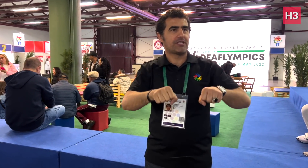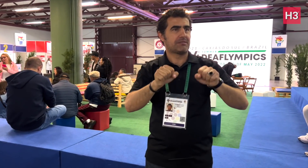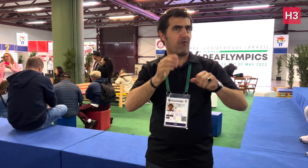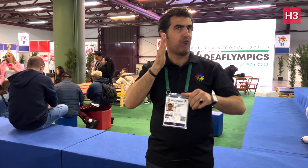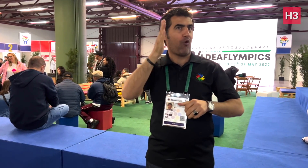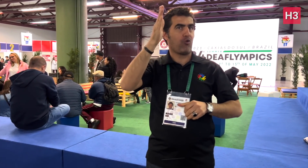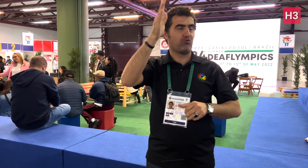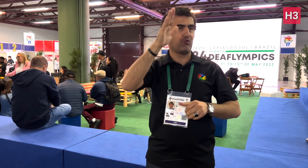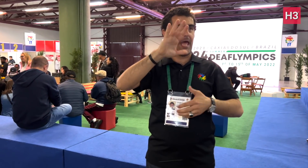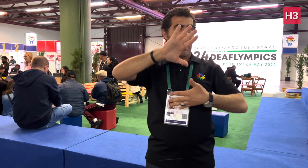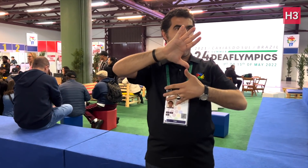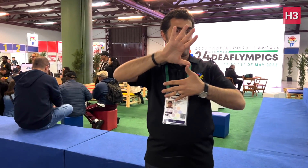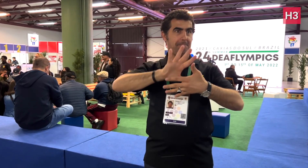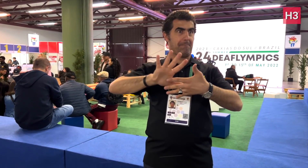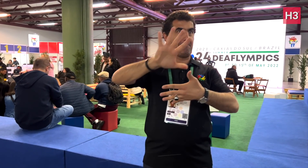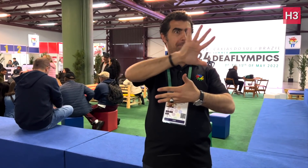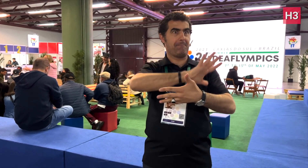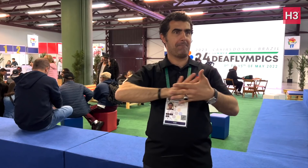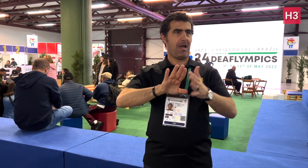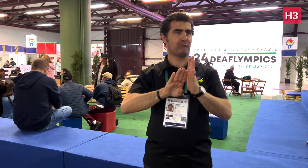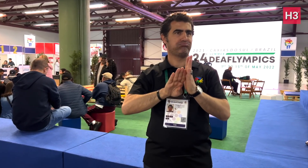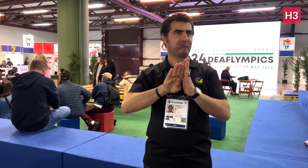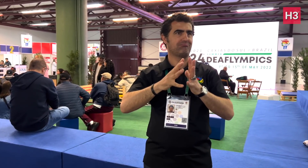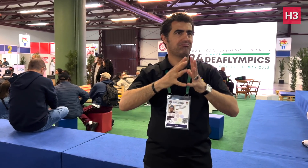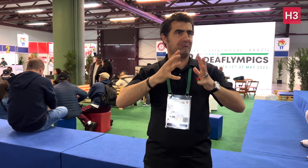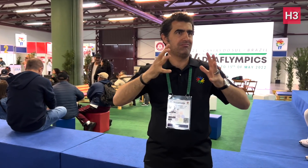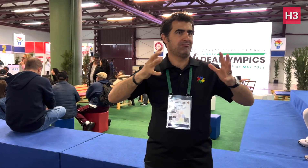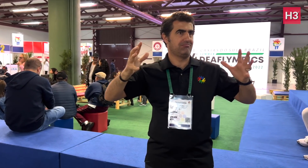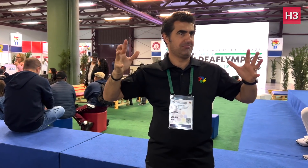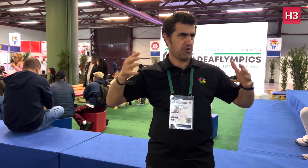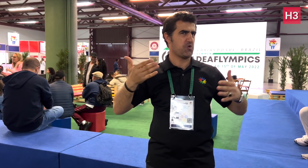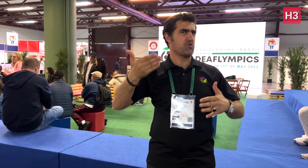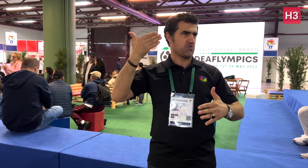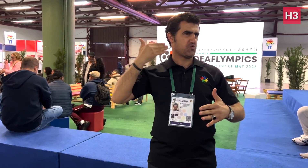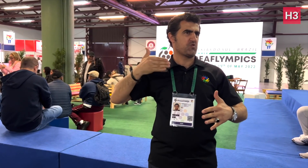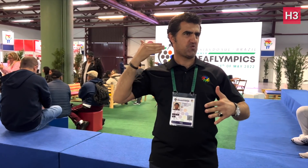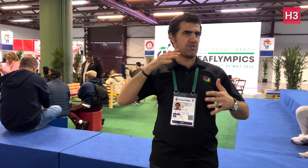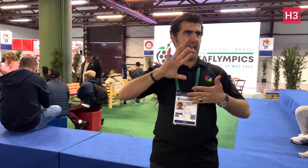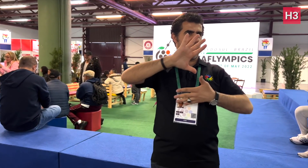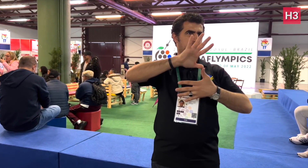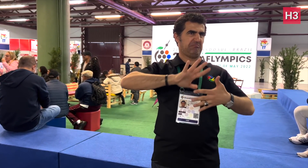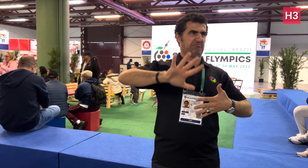to open the doors to other countries in Latin America to host the Games in the future.